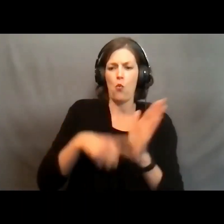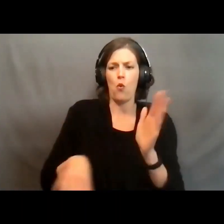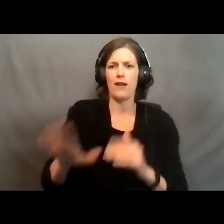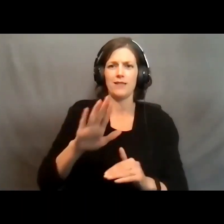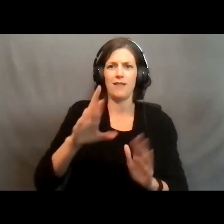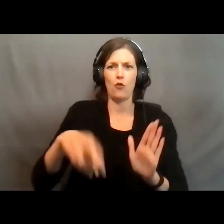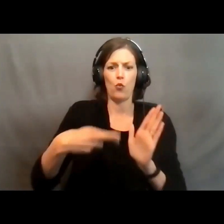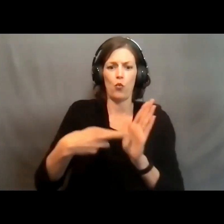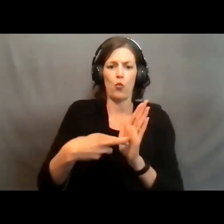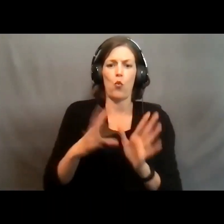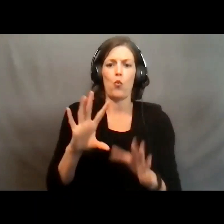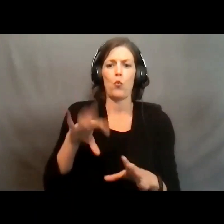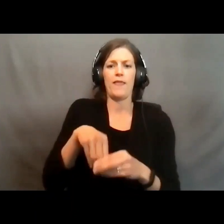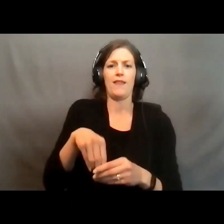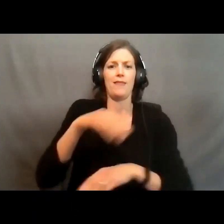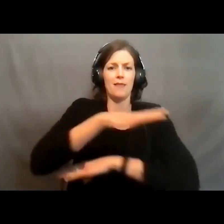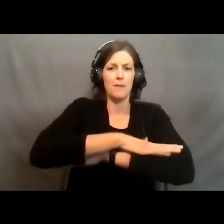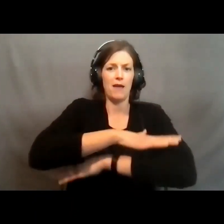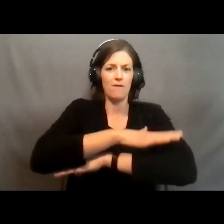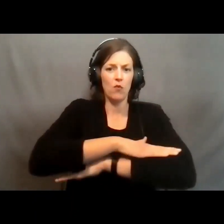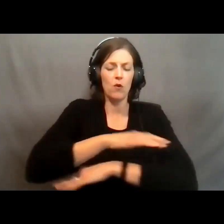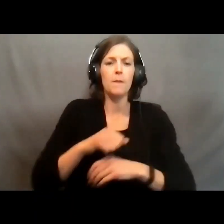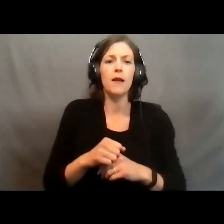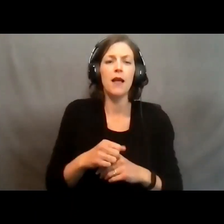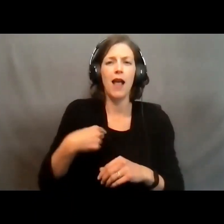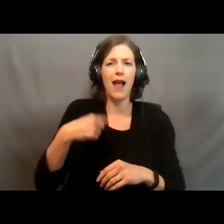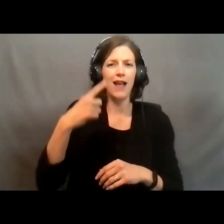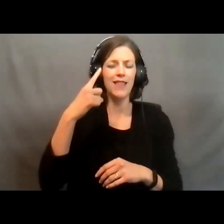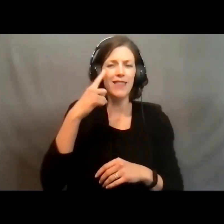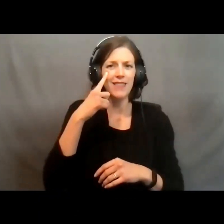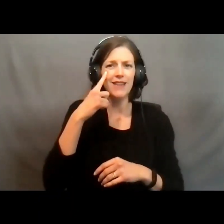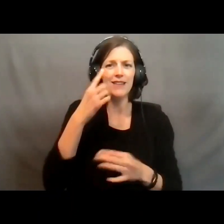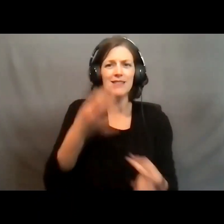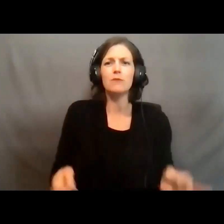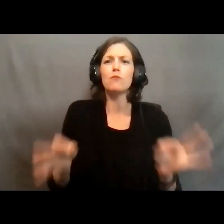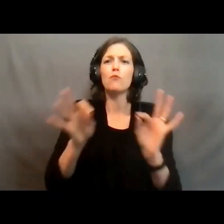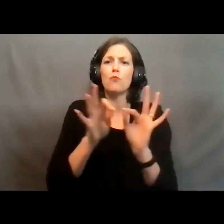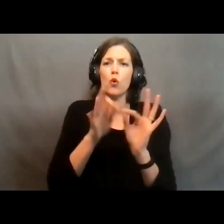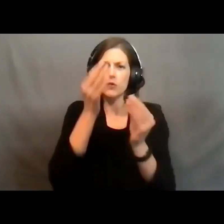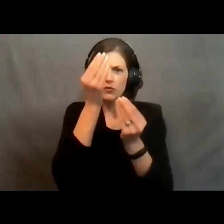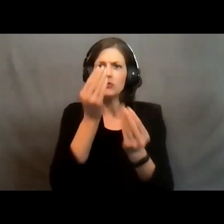this platform . I think it's worth 13:33:33 noting that additional